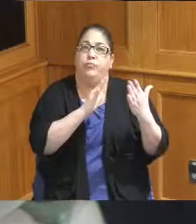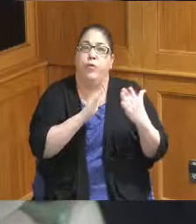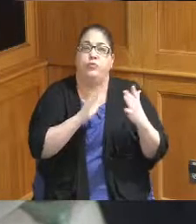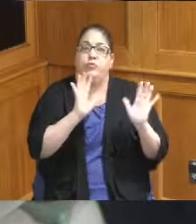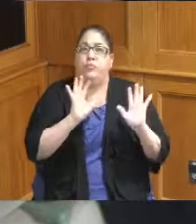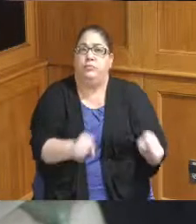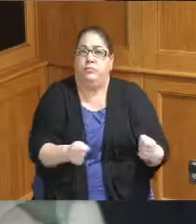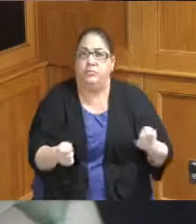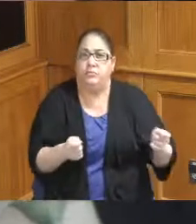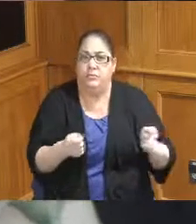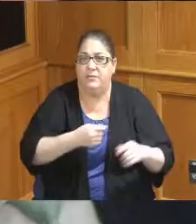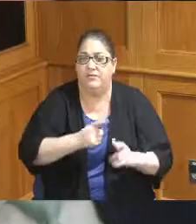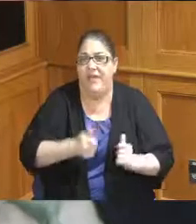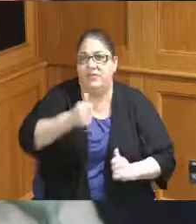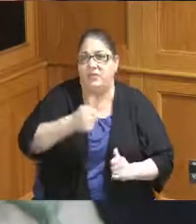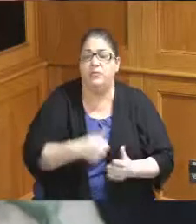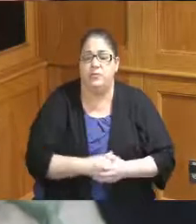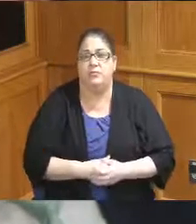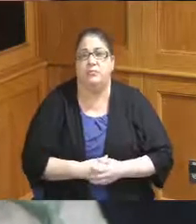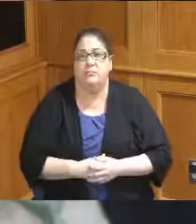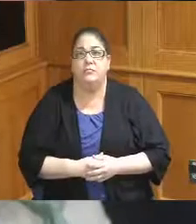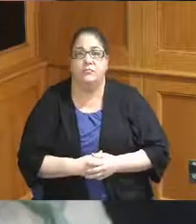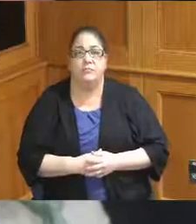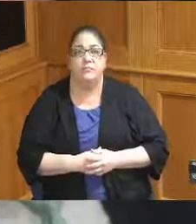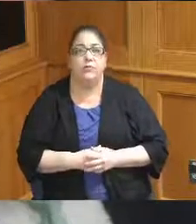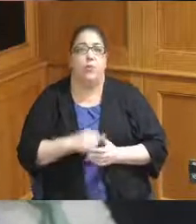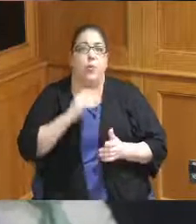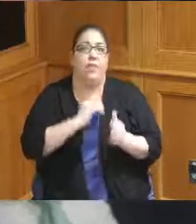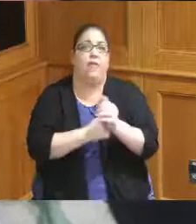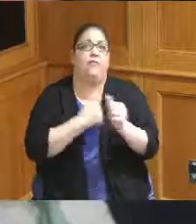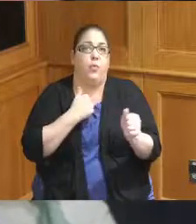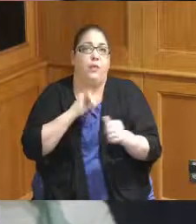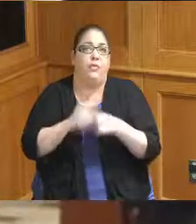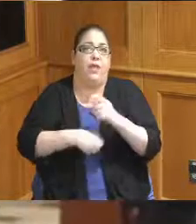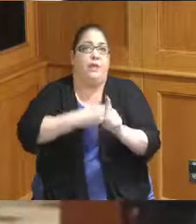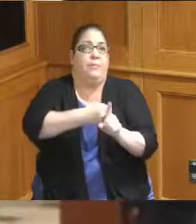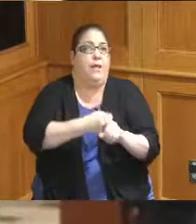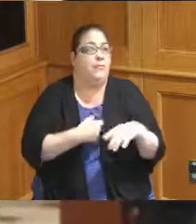impact wasn't the same Andy that in that correct statement it'd be as simple as testing the 911